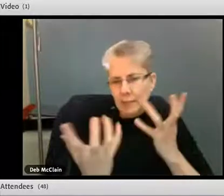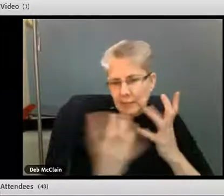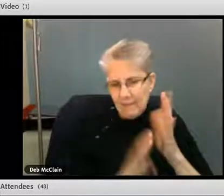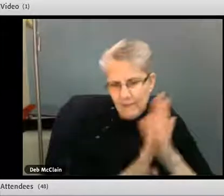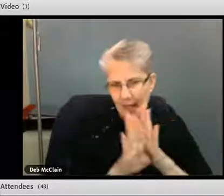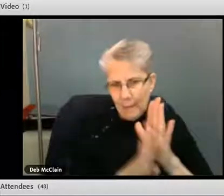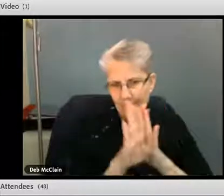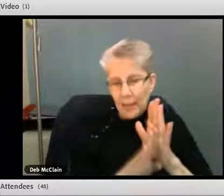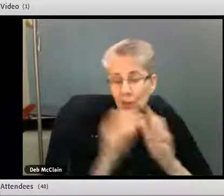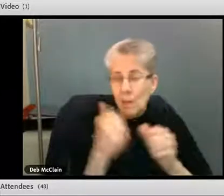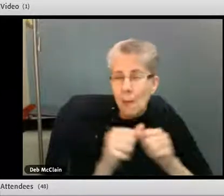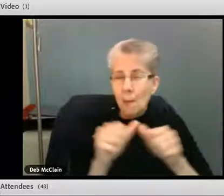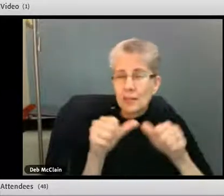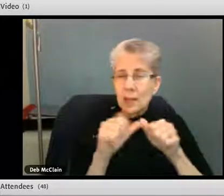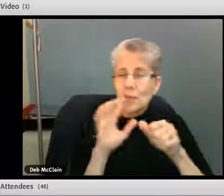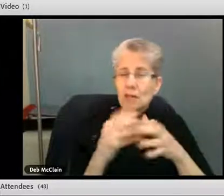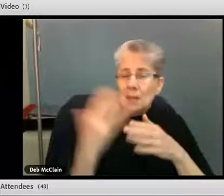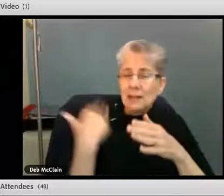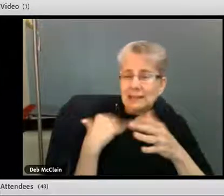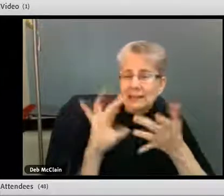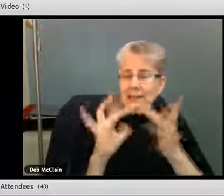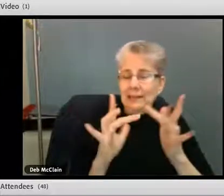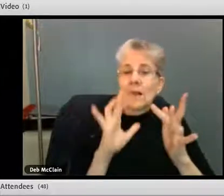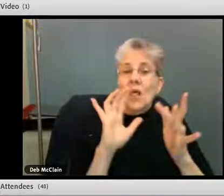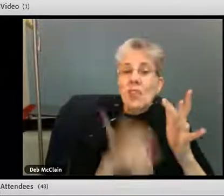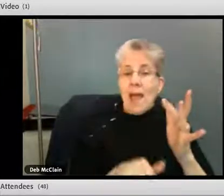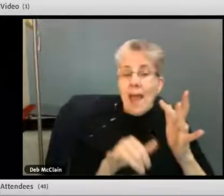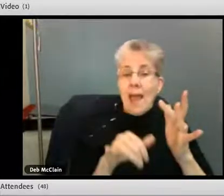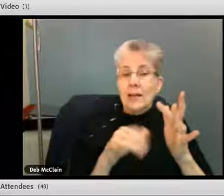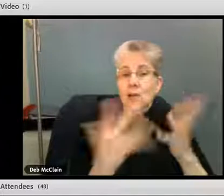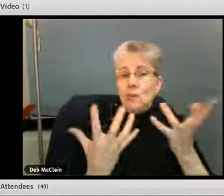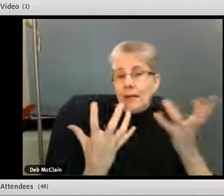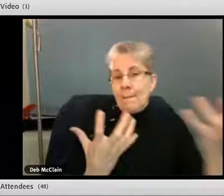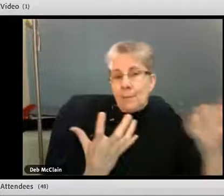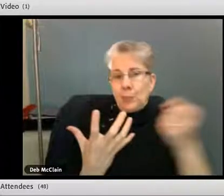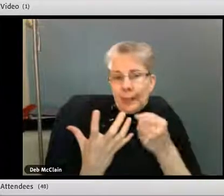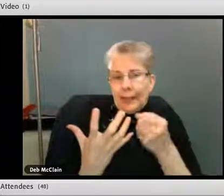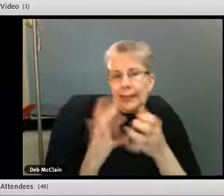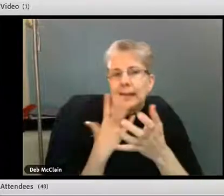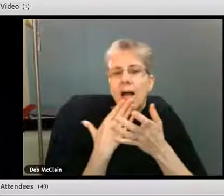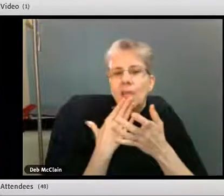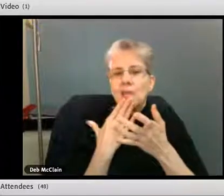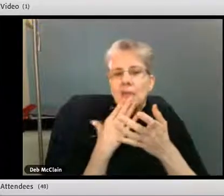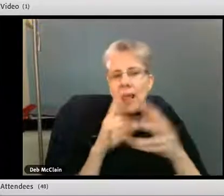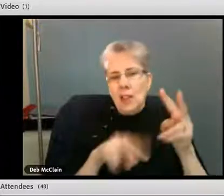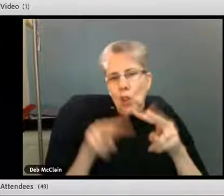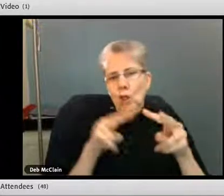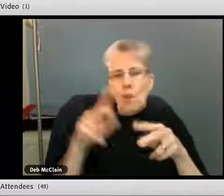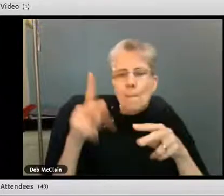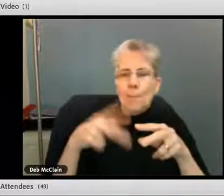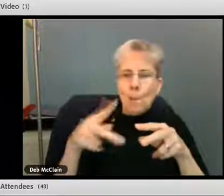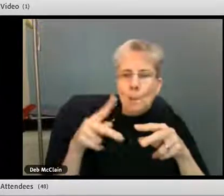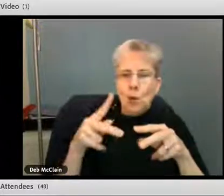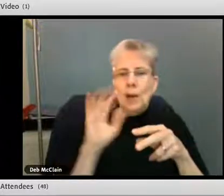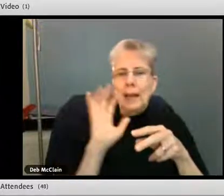You can actually bring in the colors. You can look for purple images that have purple in them and things like that.